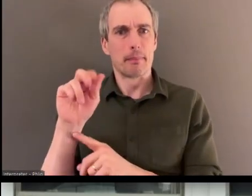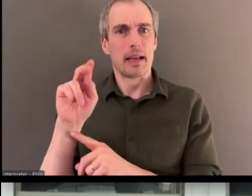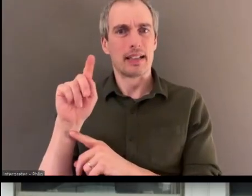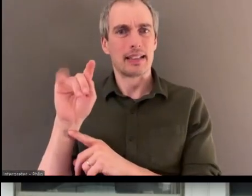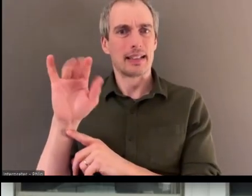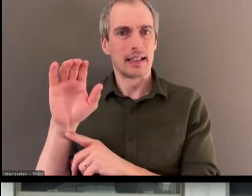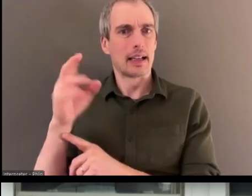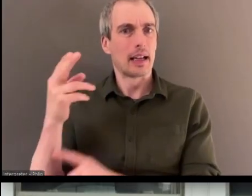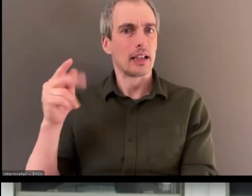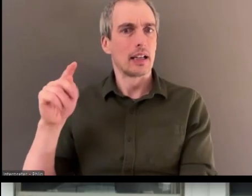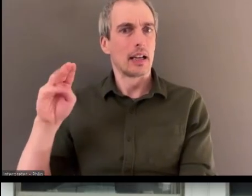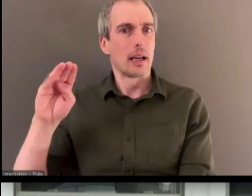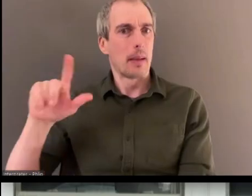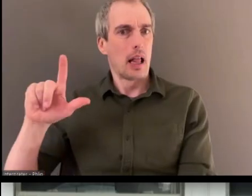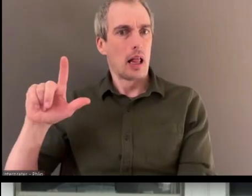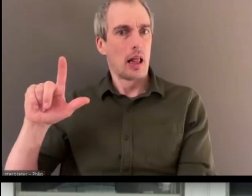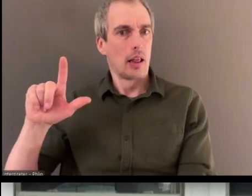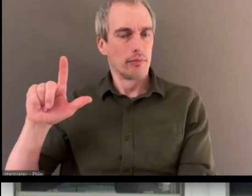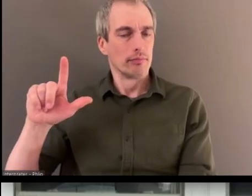comes to what your grade is going to be in a class.